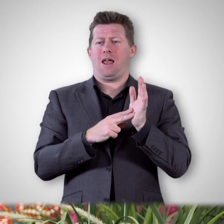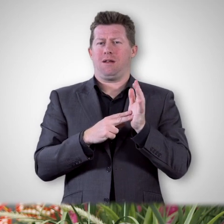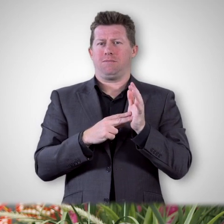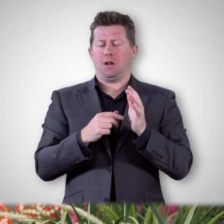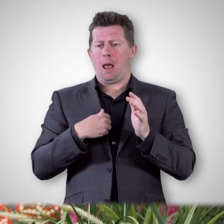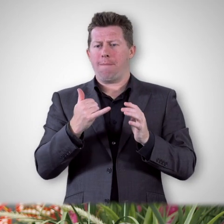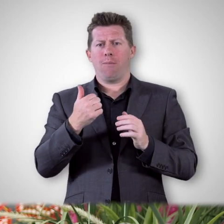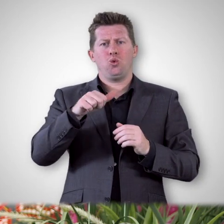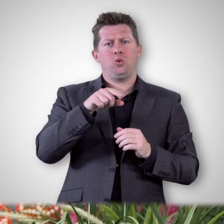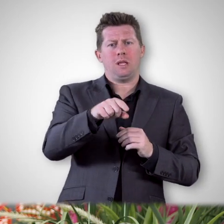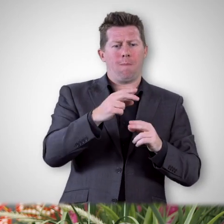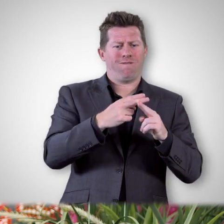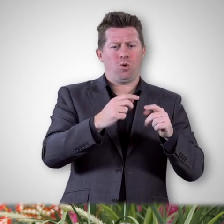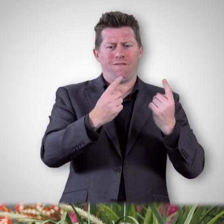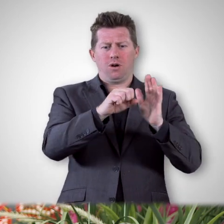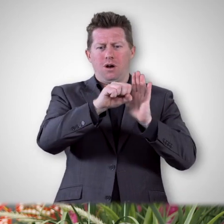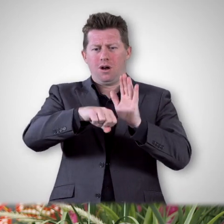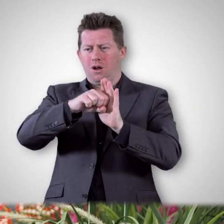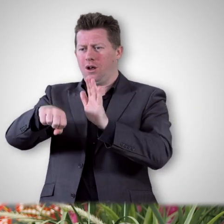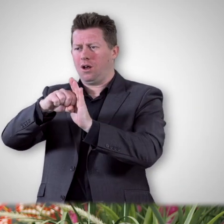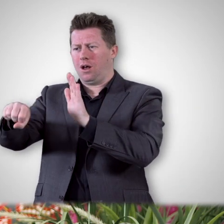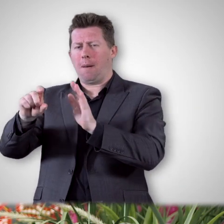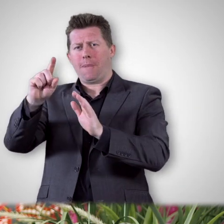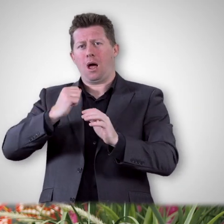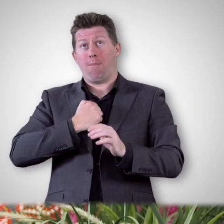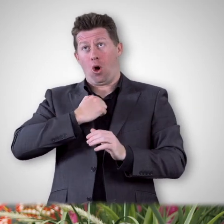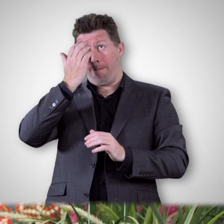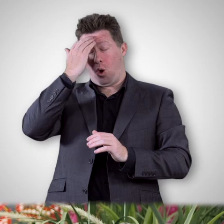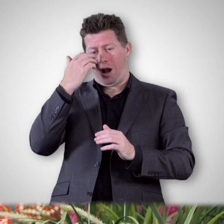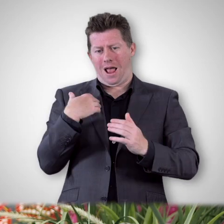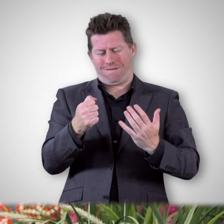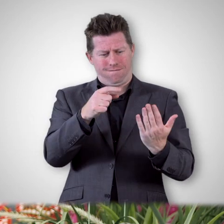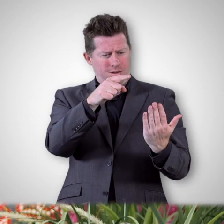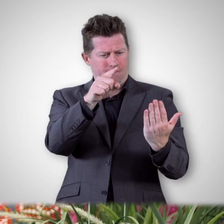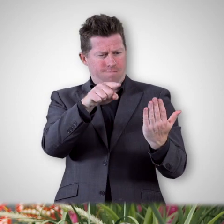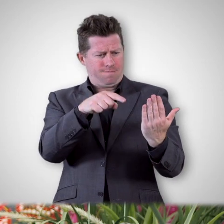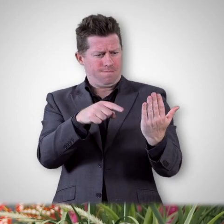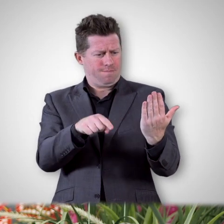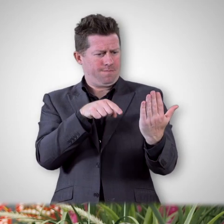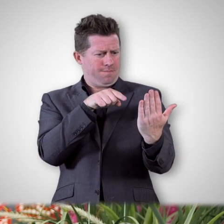number of semesters but I have a mental checklist where I go through the session plan and ask myself